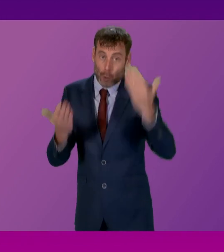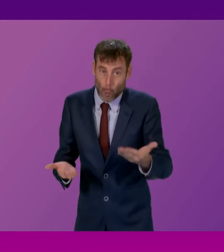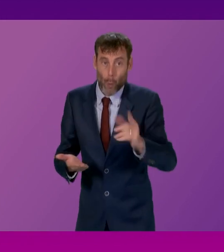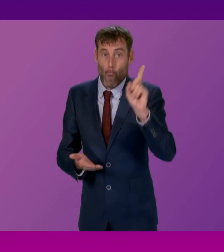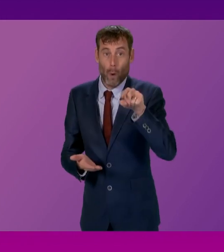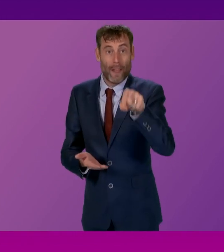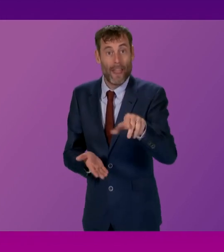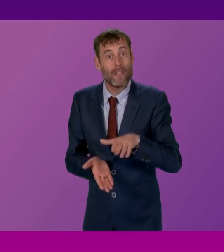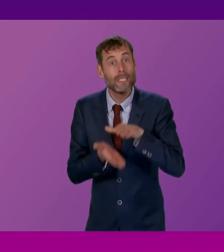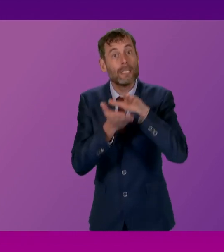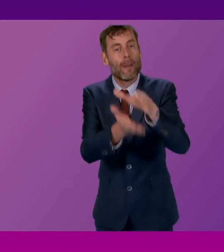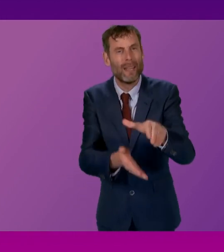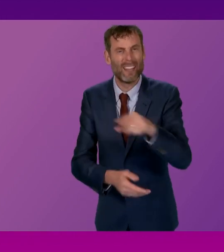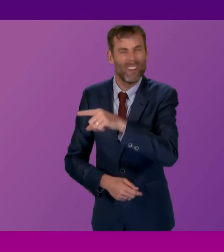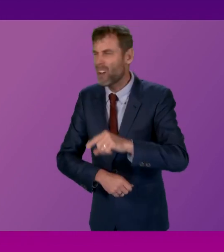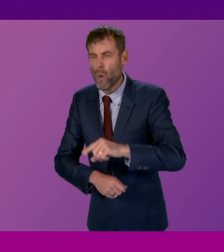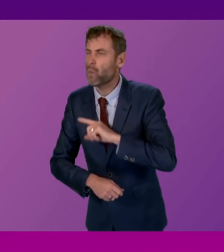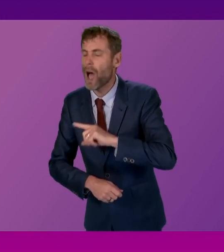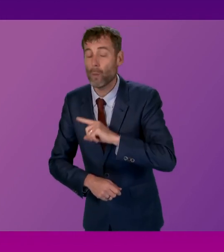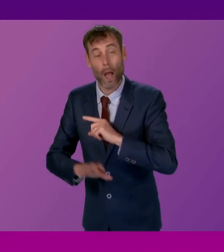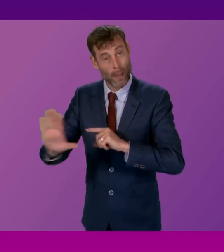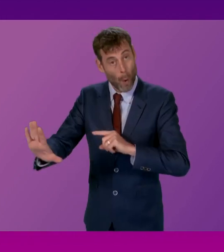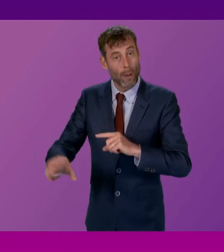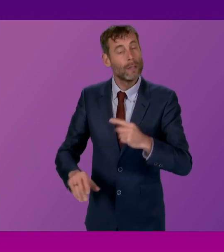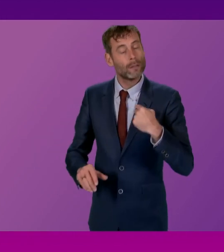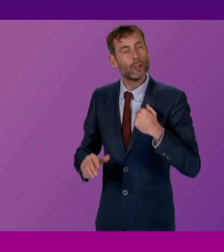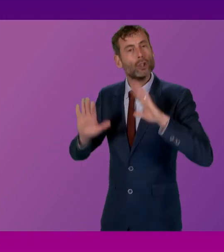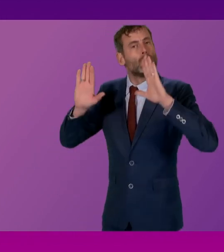Anas Sarwar is mouthing “Why ” The reason is that there are confidentially requirements